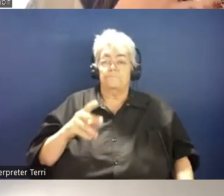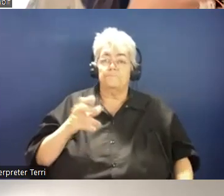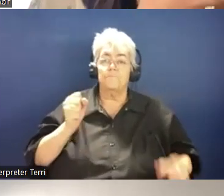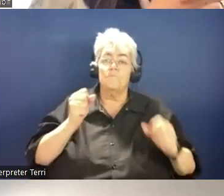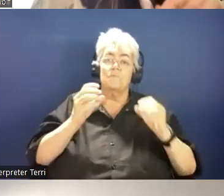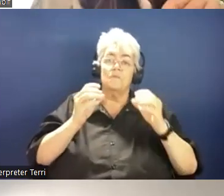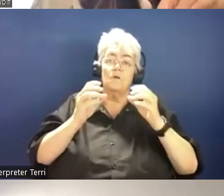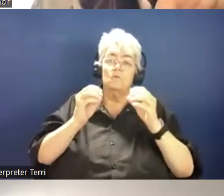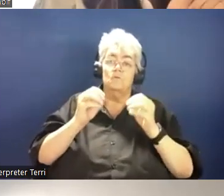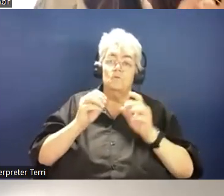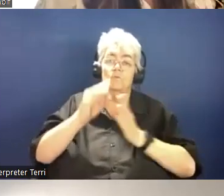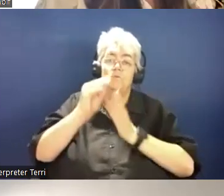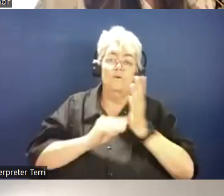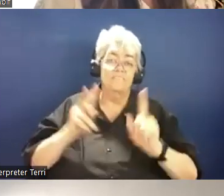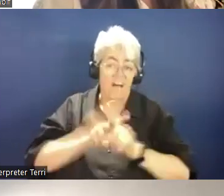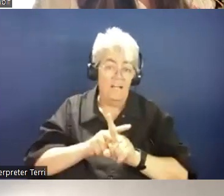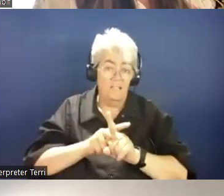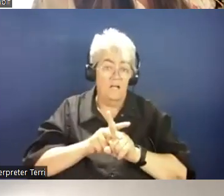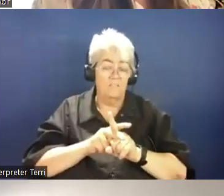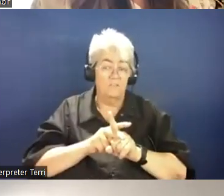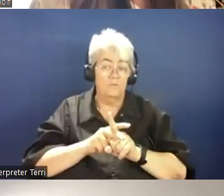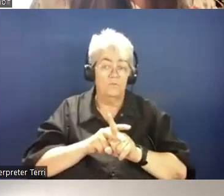file a lawsuit based on deceptive trade practices against